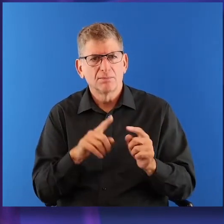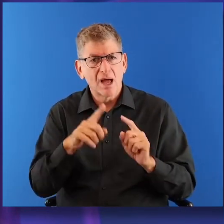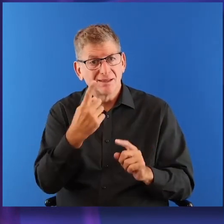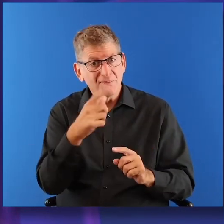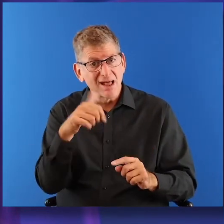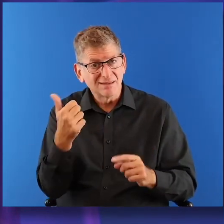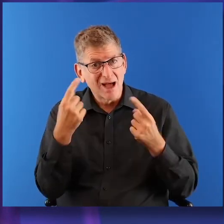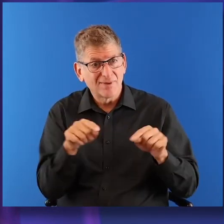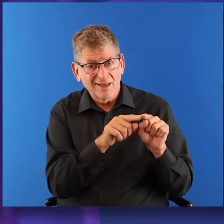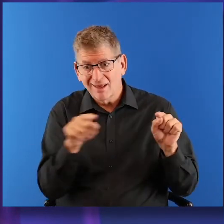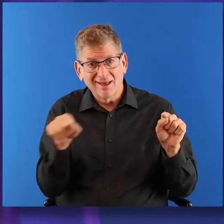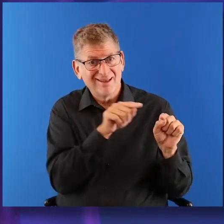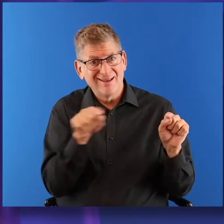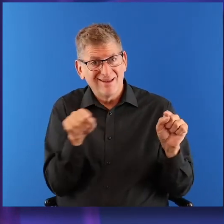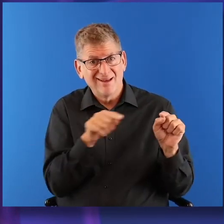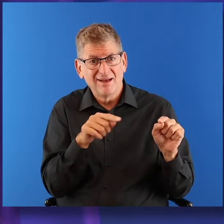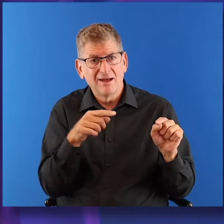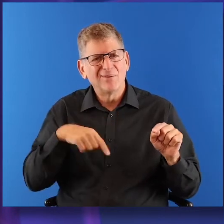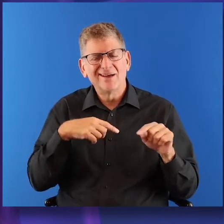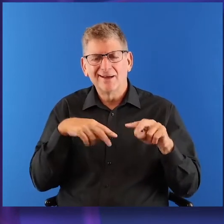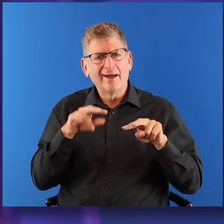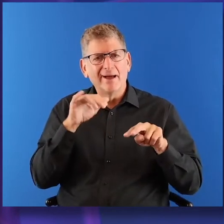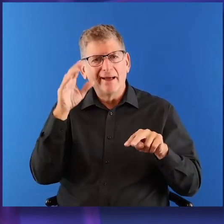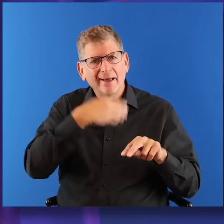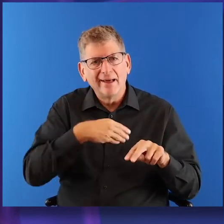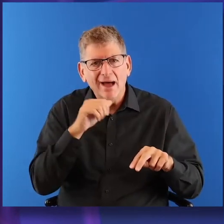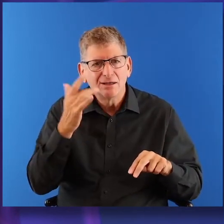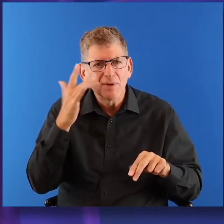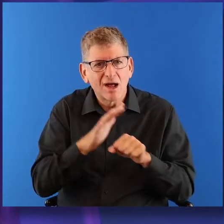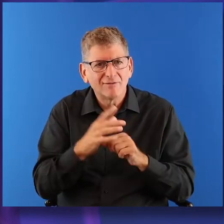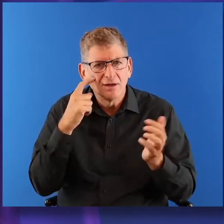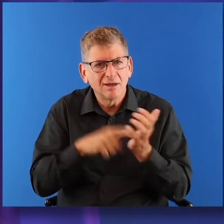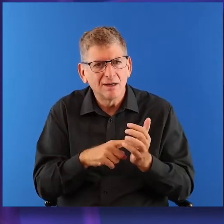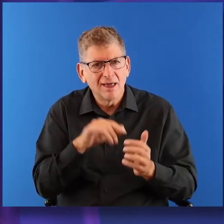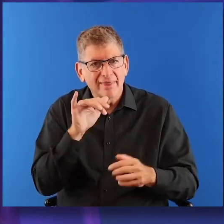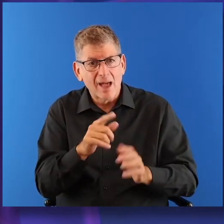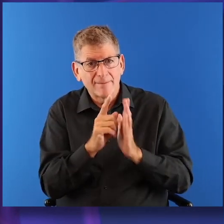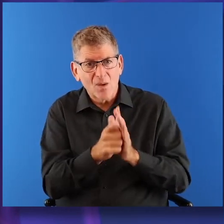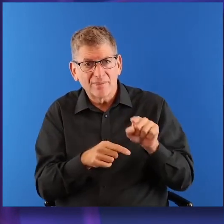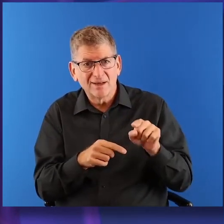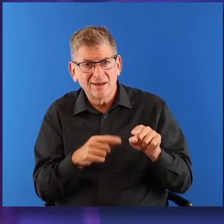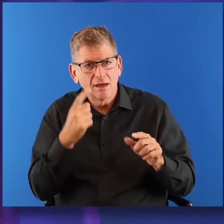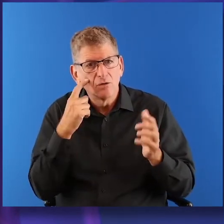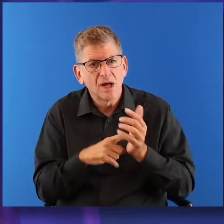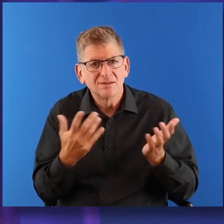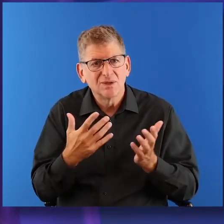realize this at that moment in time, but we realize the doctor is actually holding the microphone,